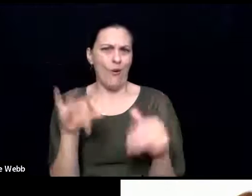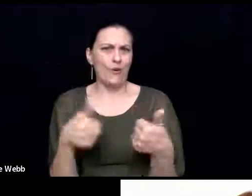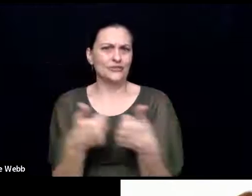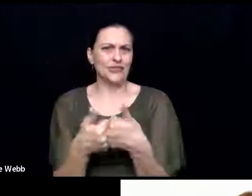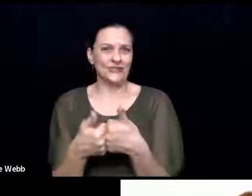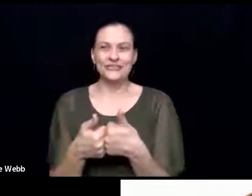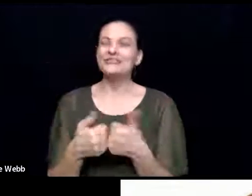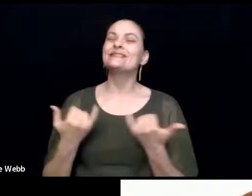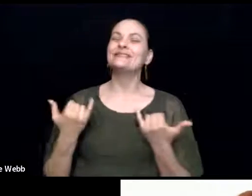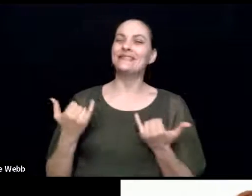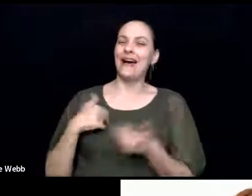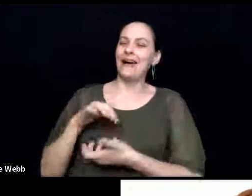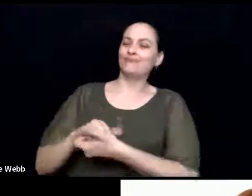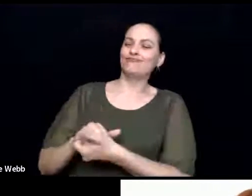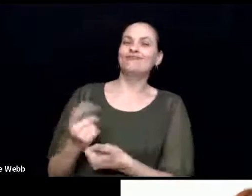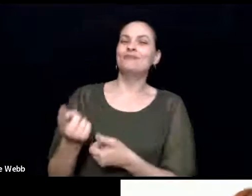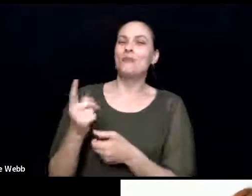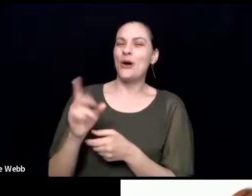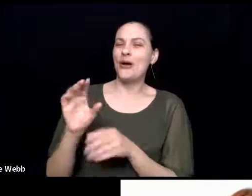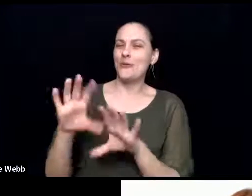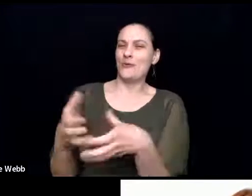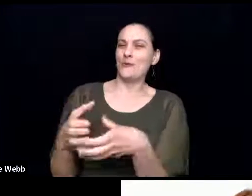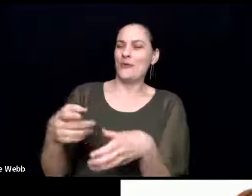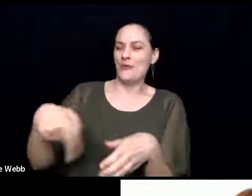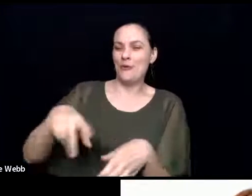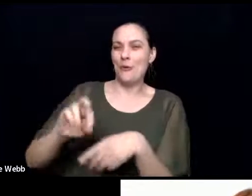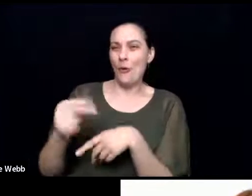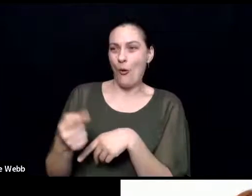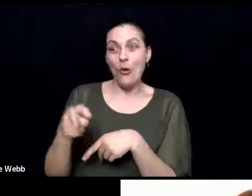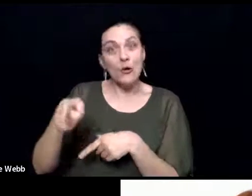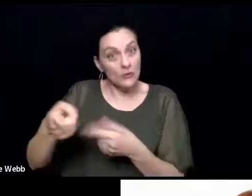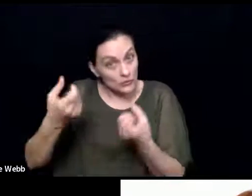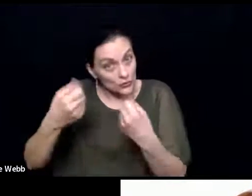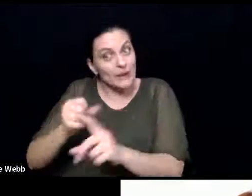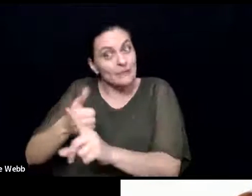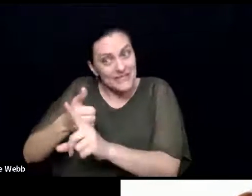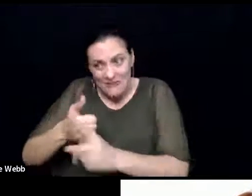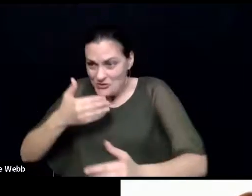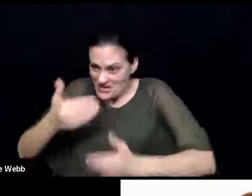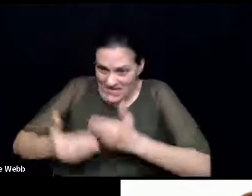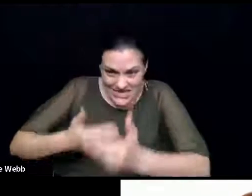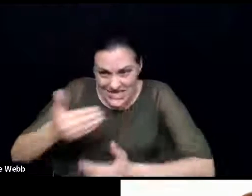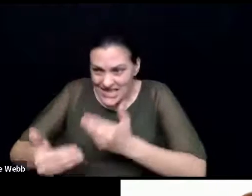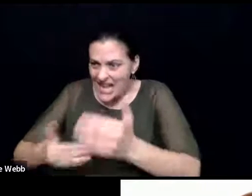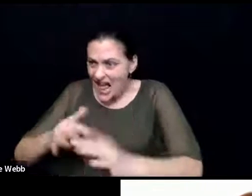they needed outside help. It is OK to ask for outside help. It is especially important for